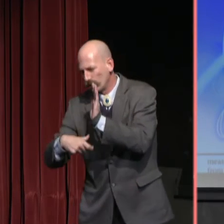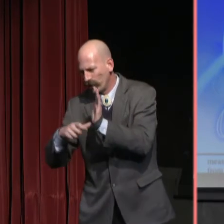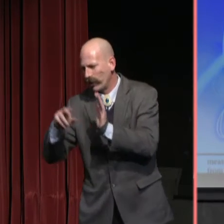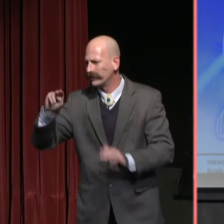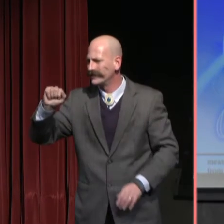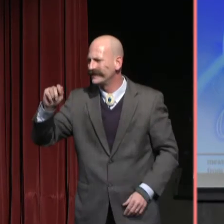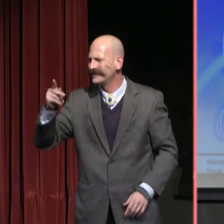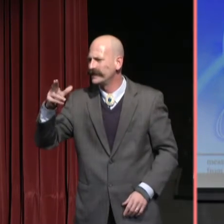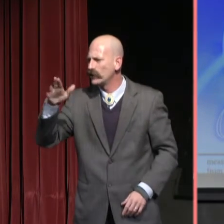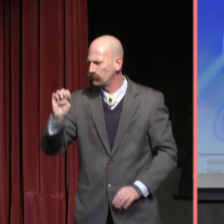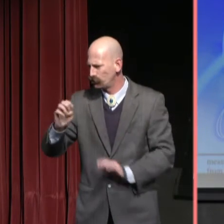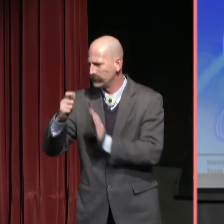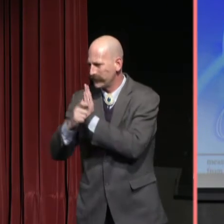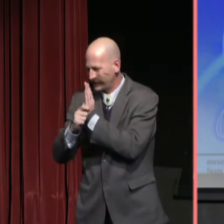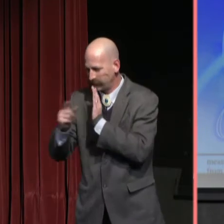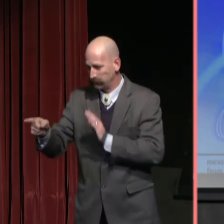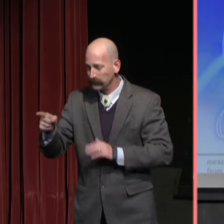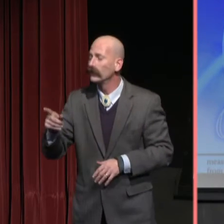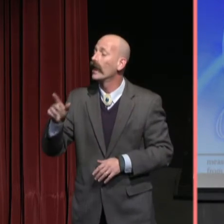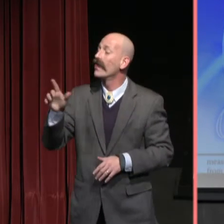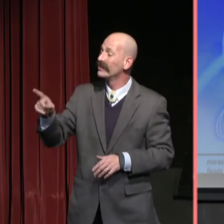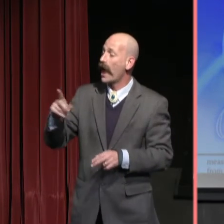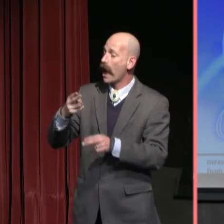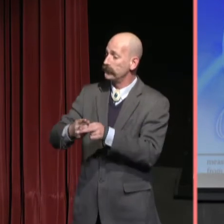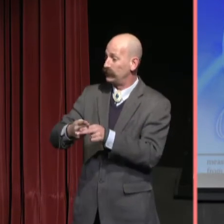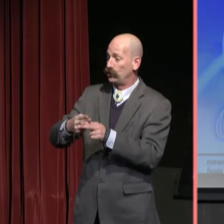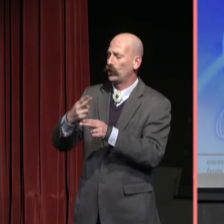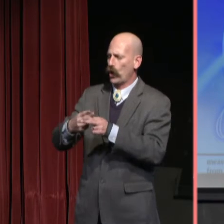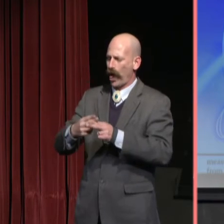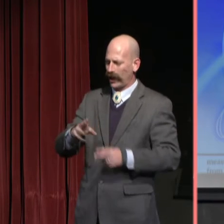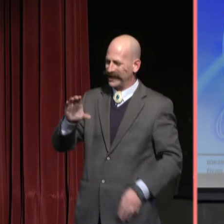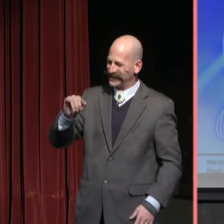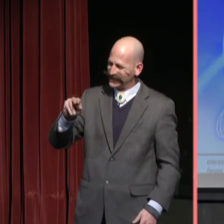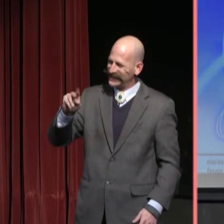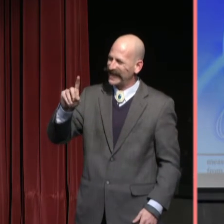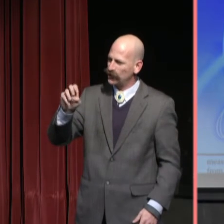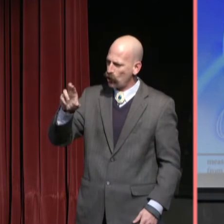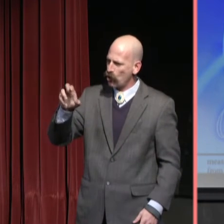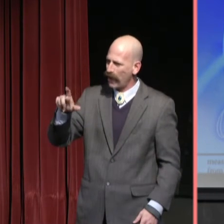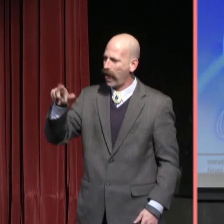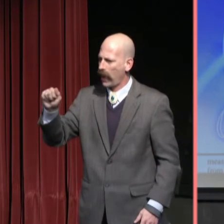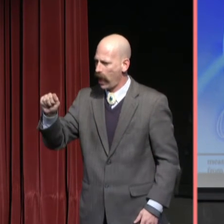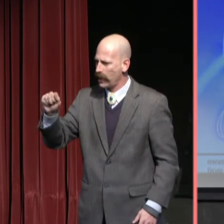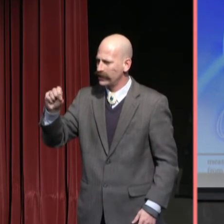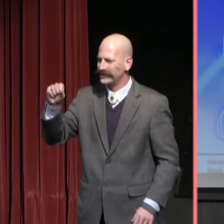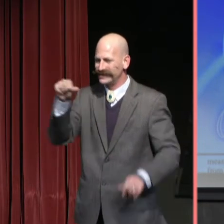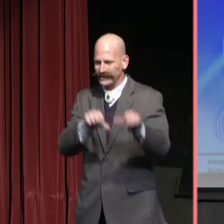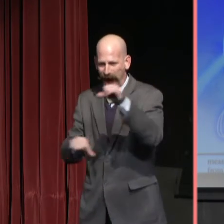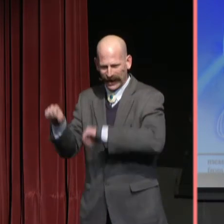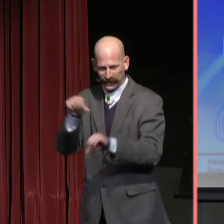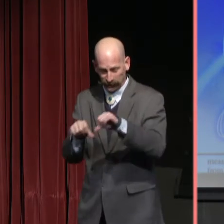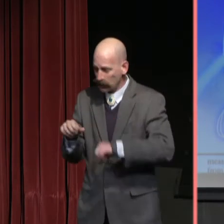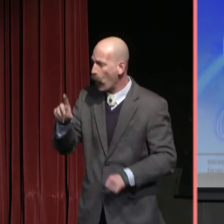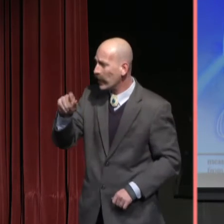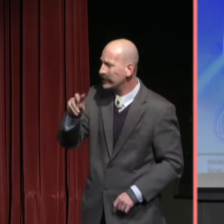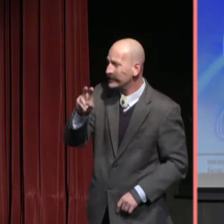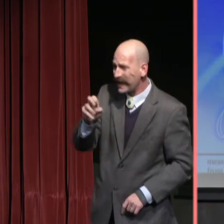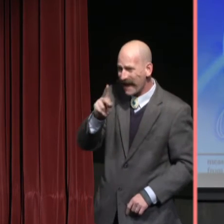where Nature talked about Cinderella science. They talked about our work by Dave Keeling being Cinderella science, it says,